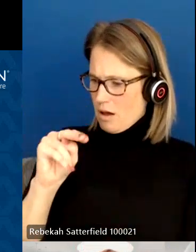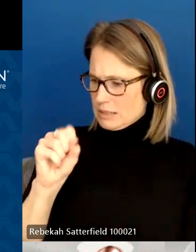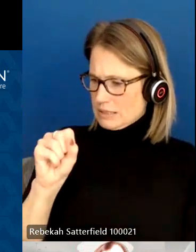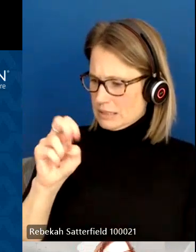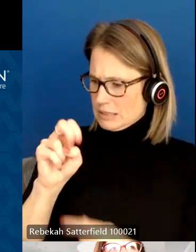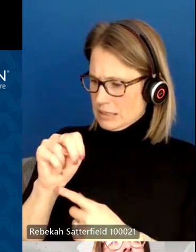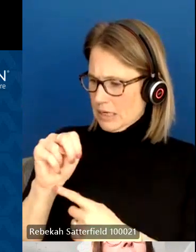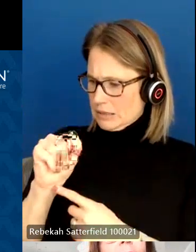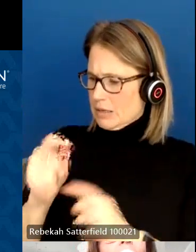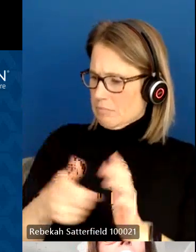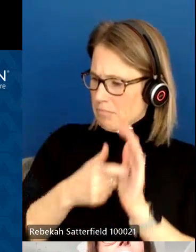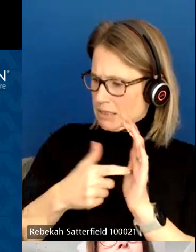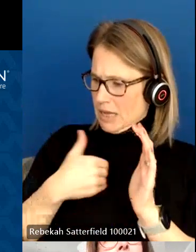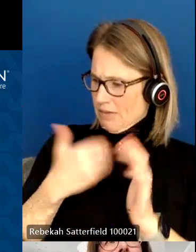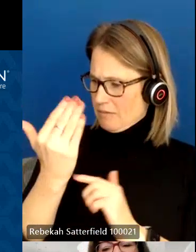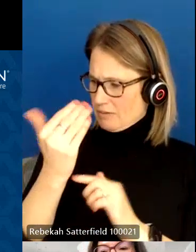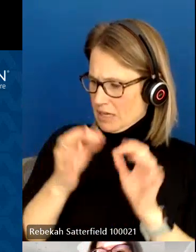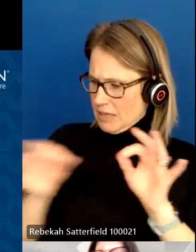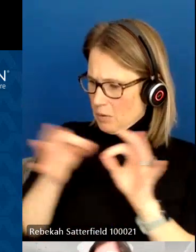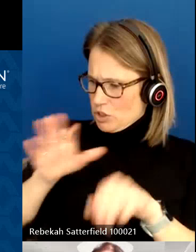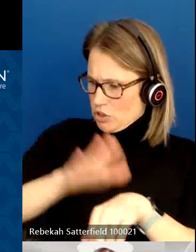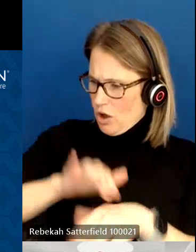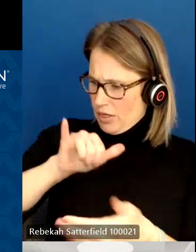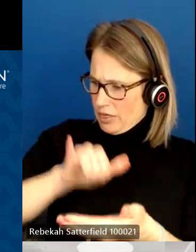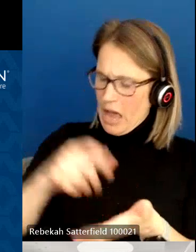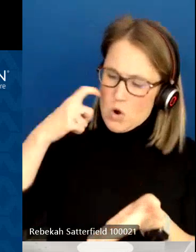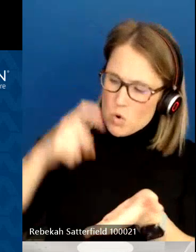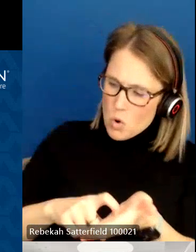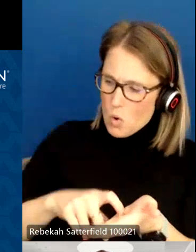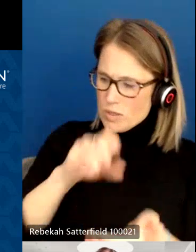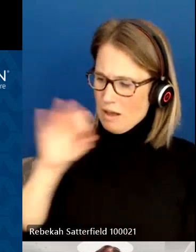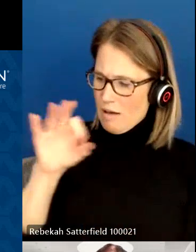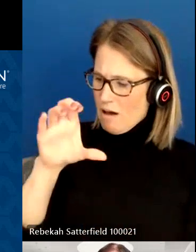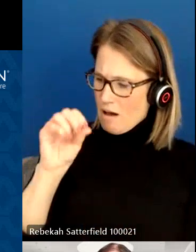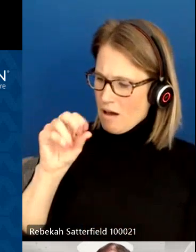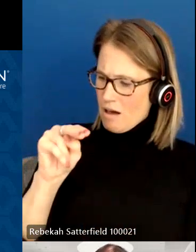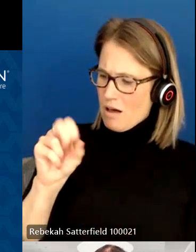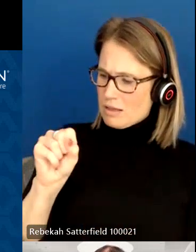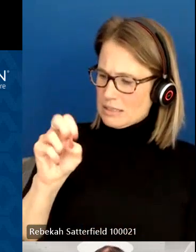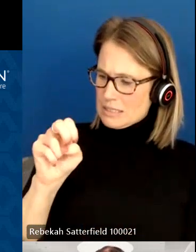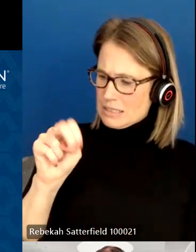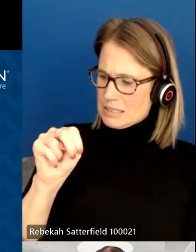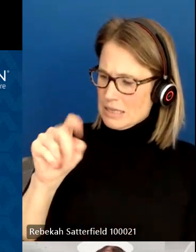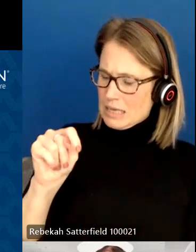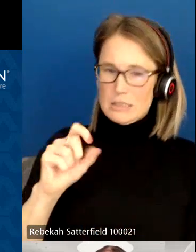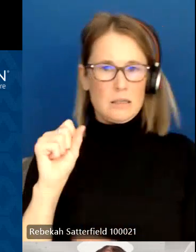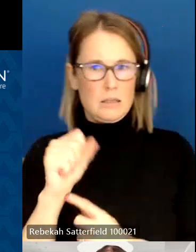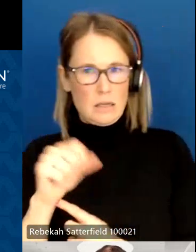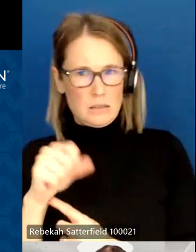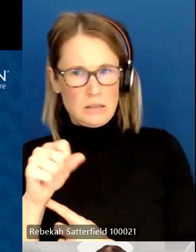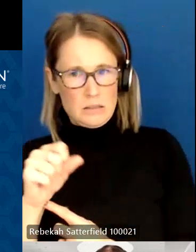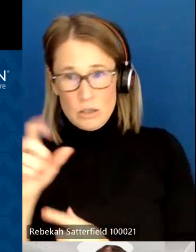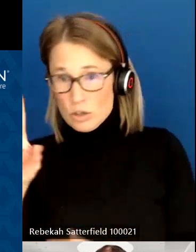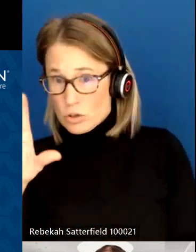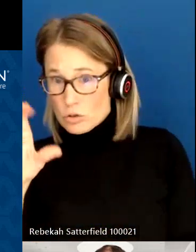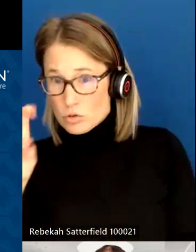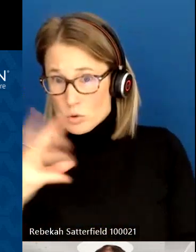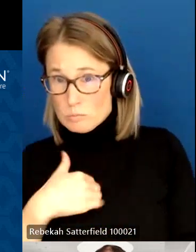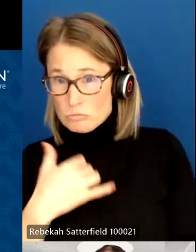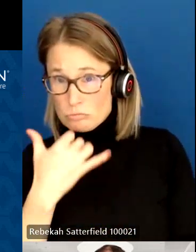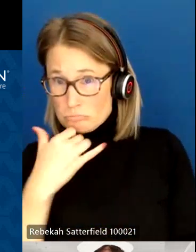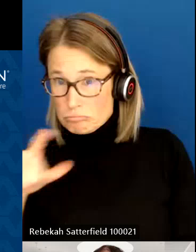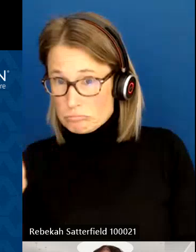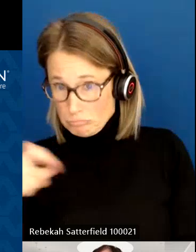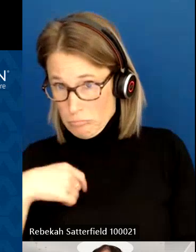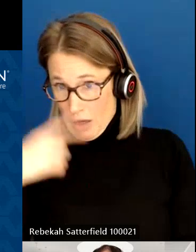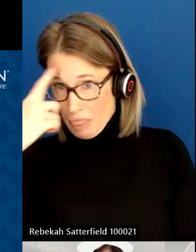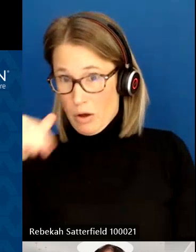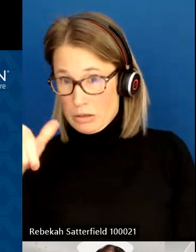on that document um yes Drew do you know anything else I I'm under the impression that yes or not